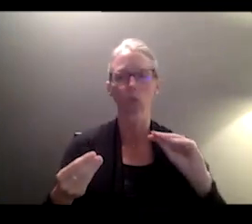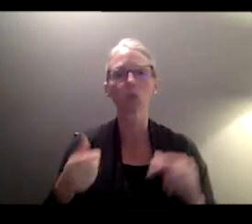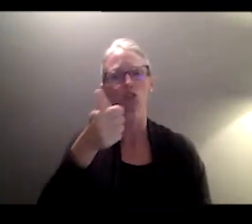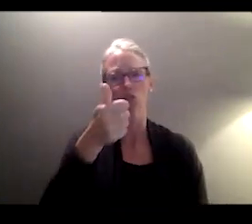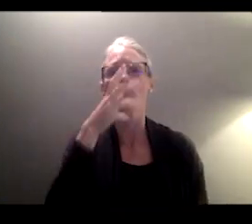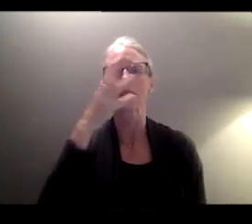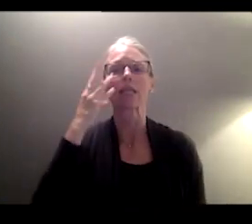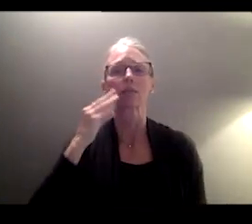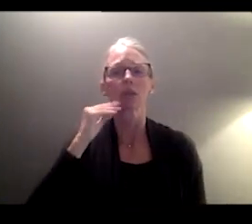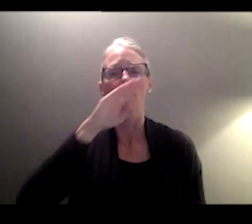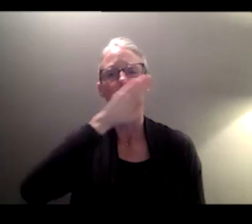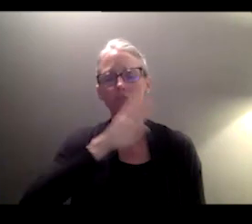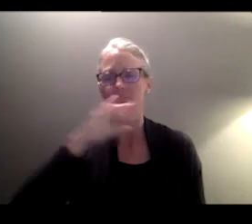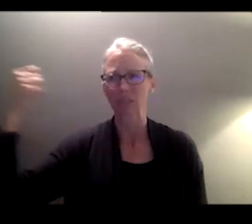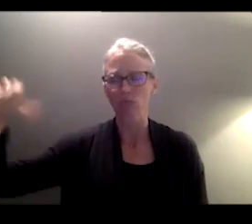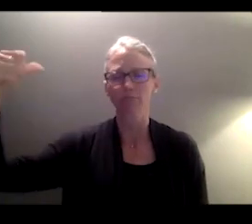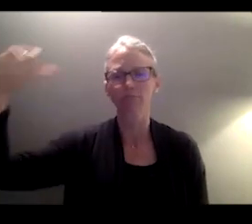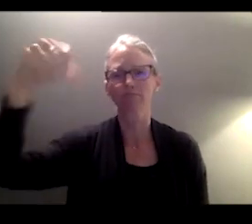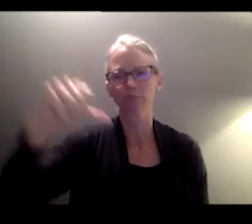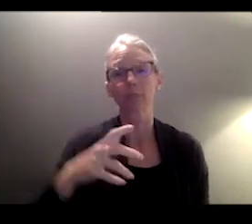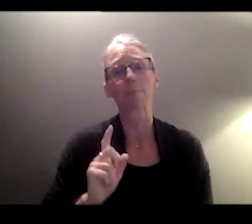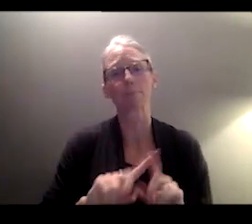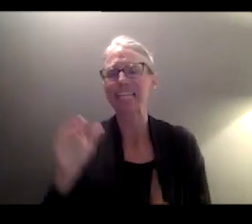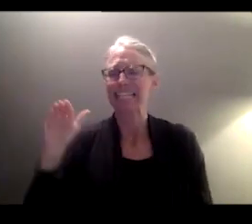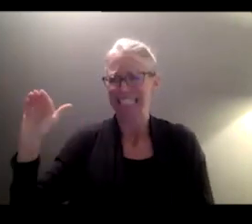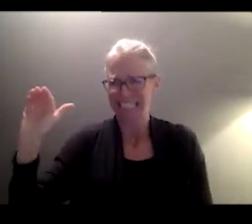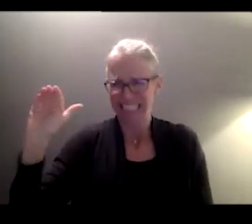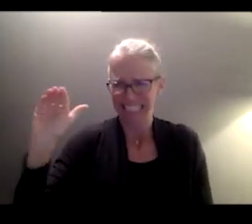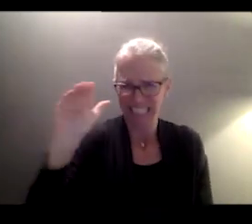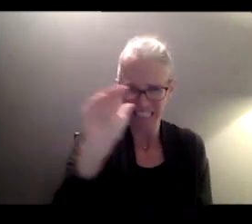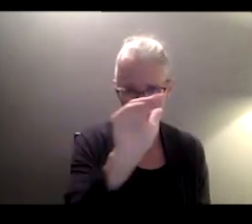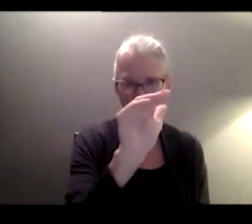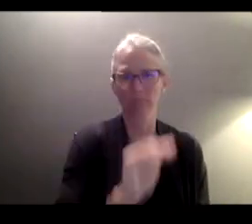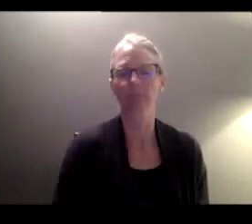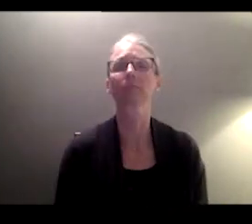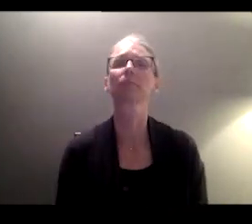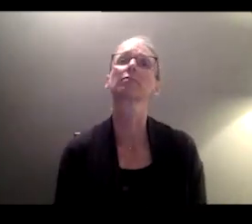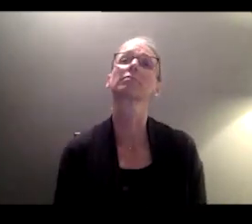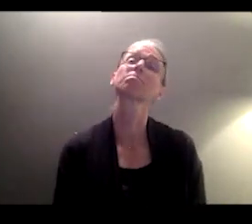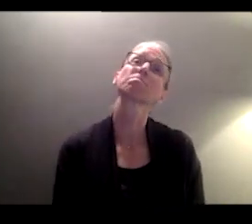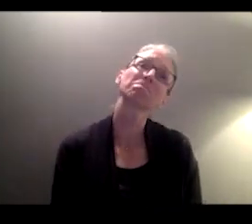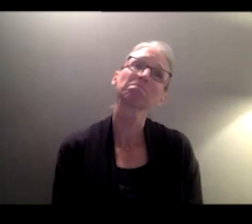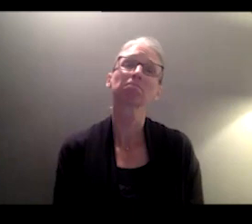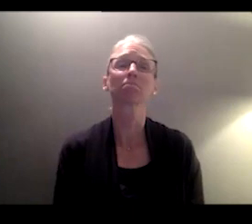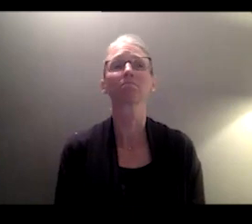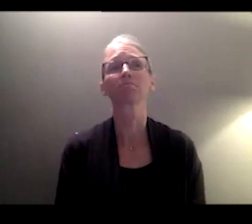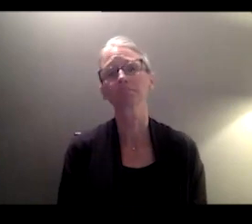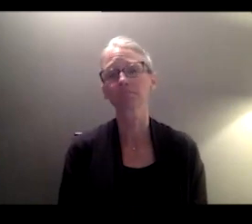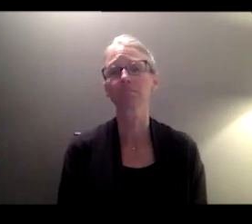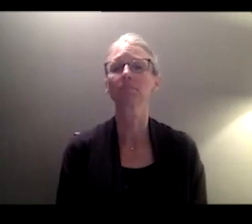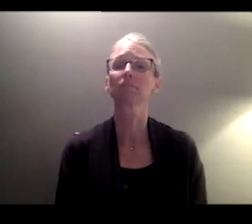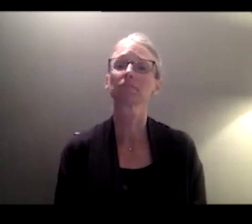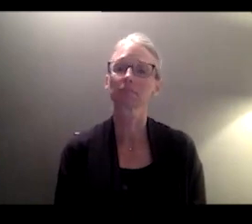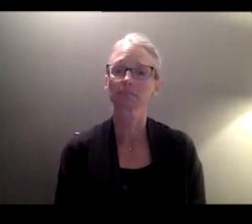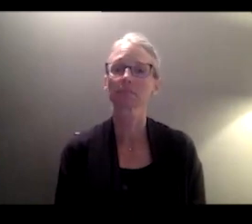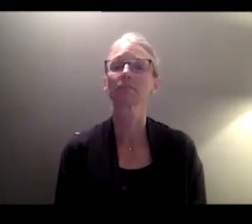So, like I say, like a lot of people say usually it takes about like 7. To 8 people.